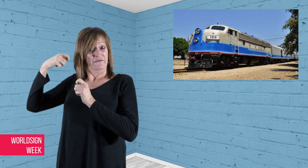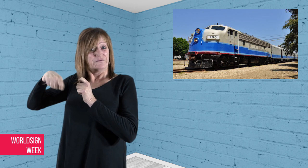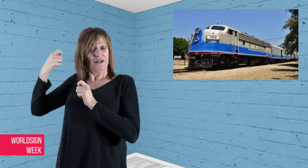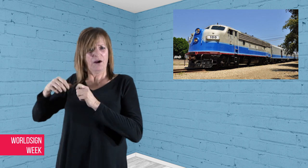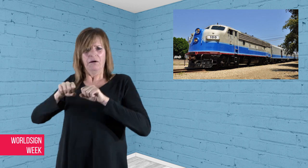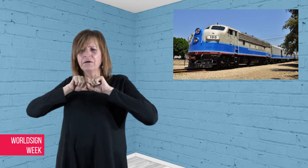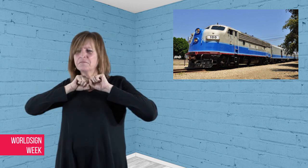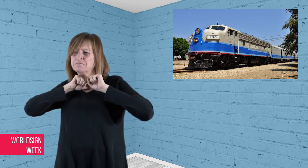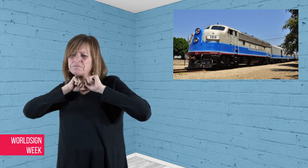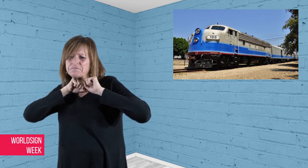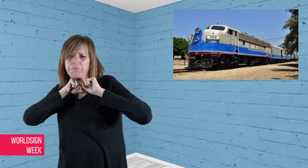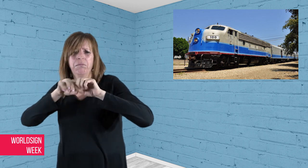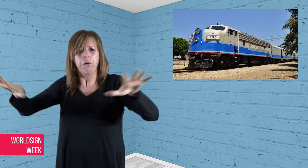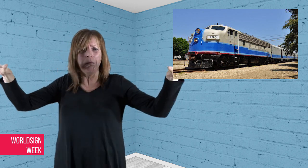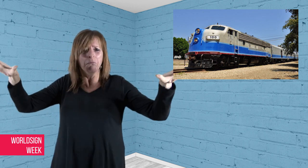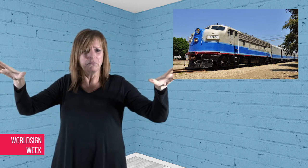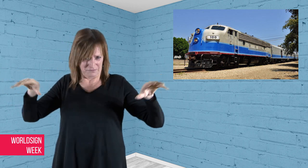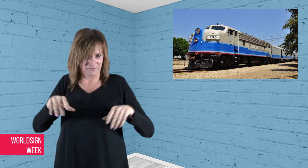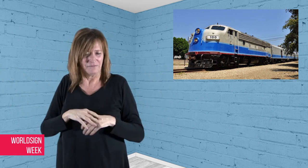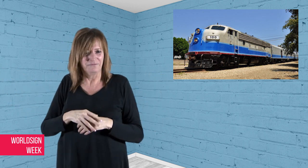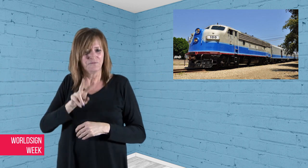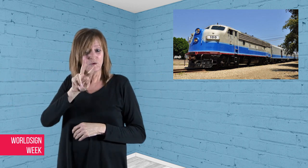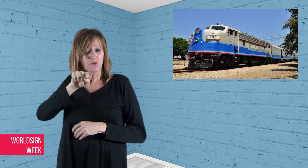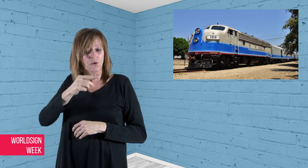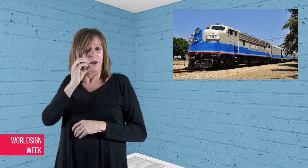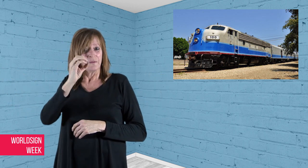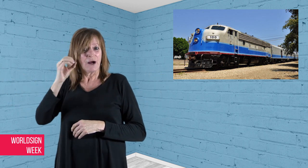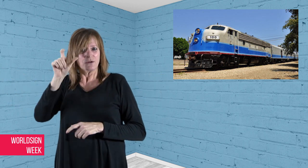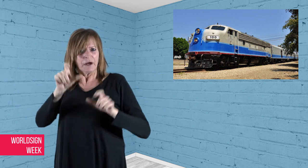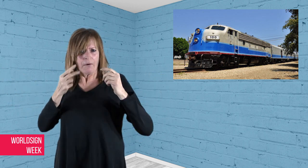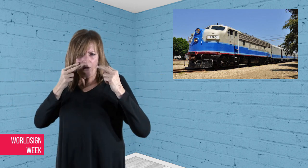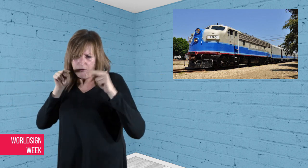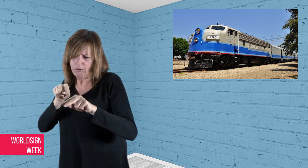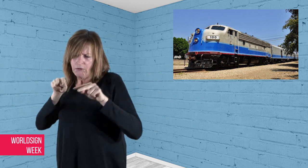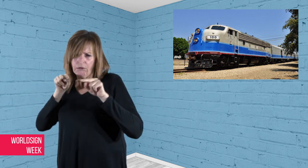The clip went viral and was